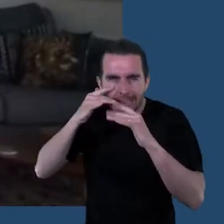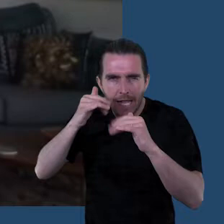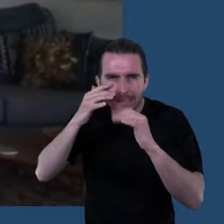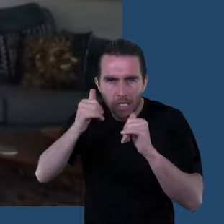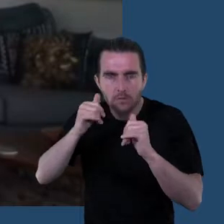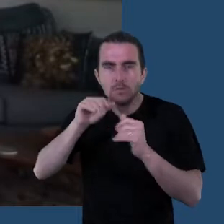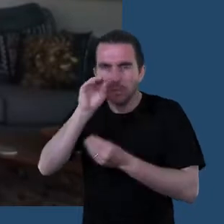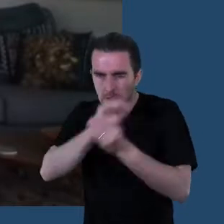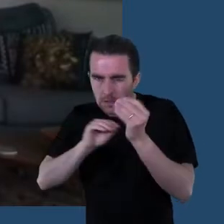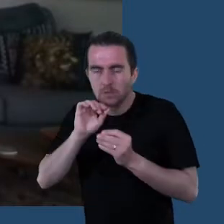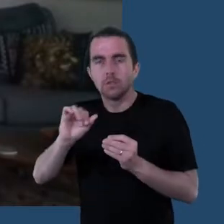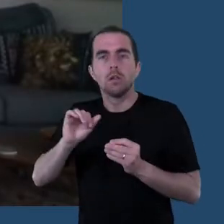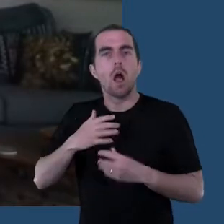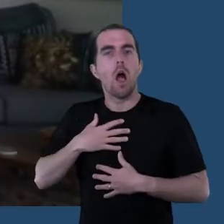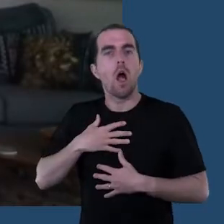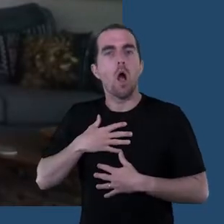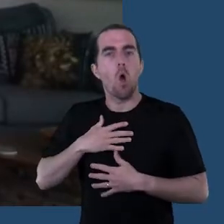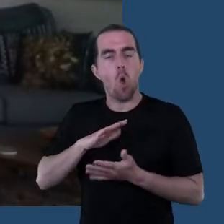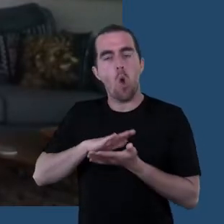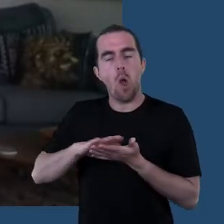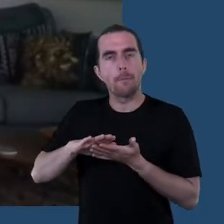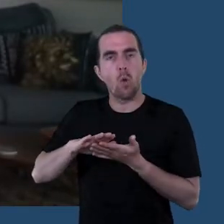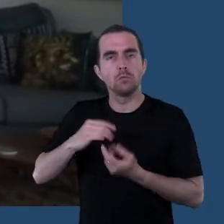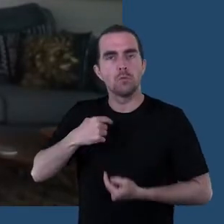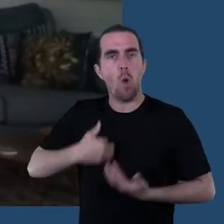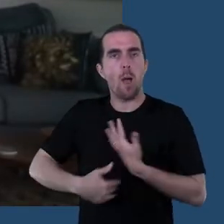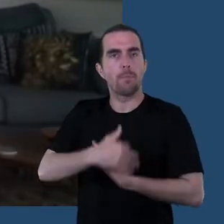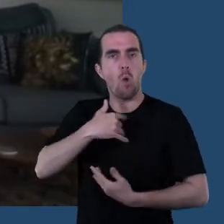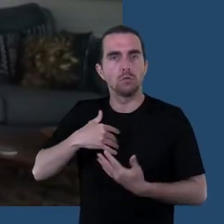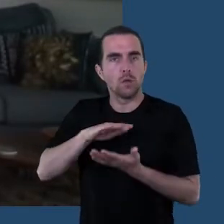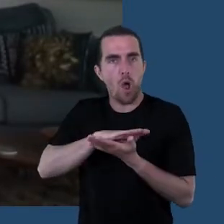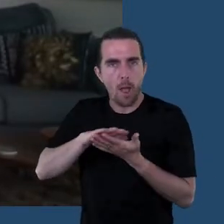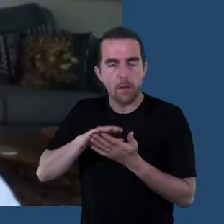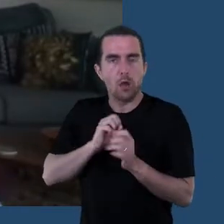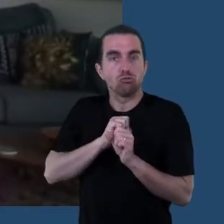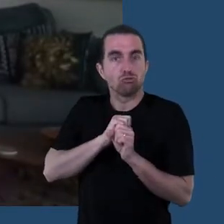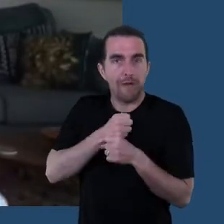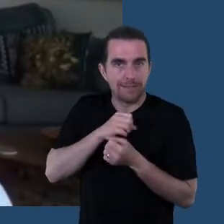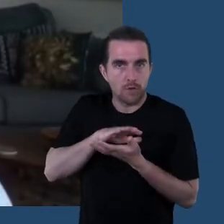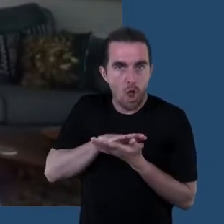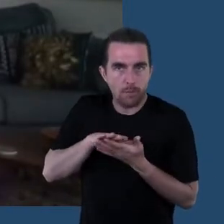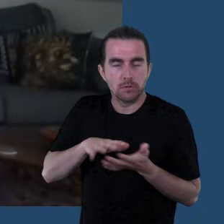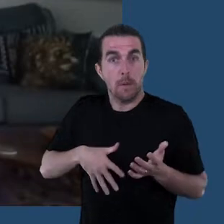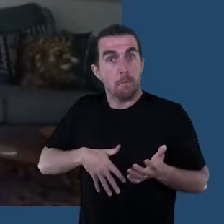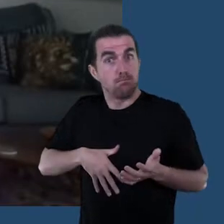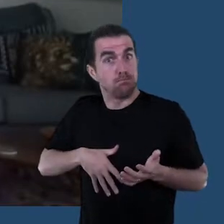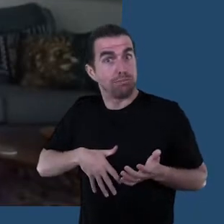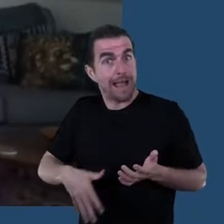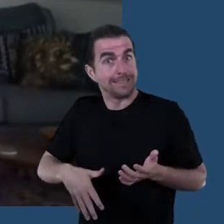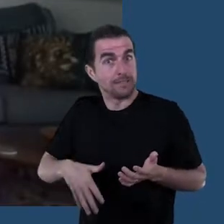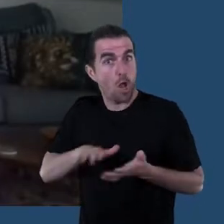again, using the baleen, looking at hormones. Now hormones, stress hormones, pregnancy hormones,